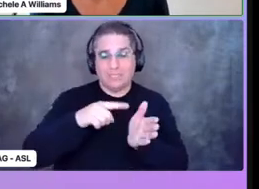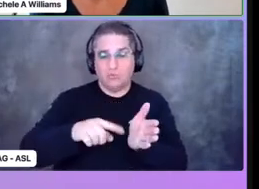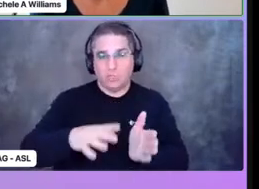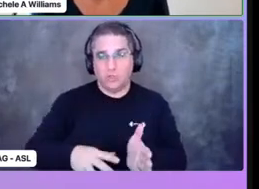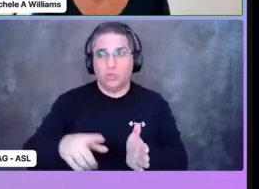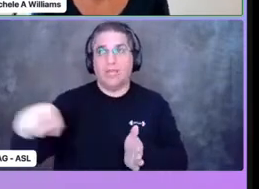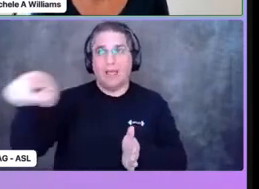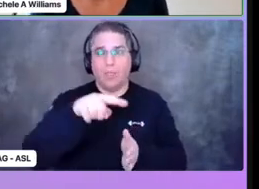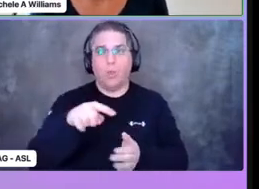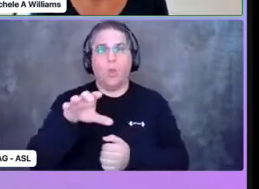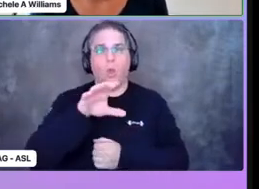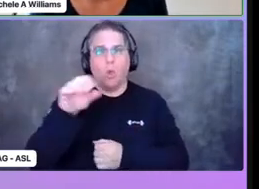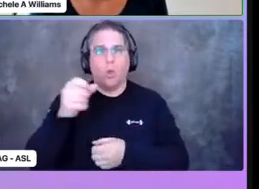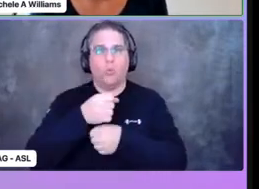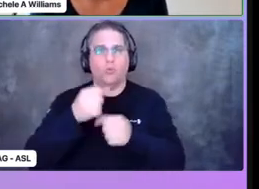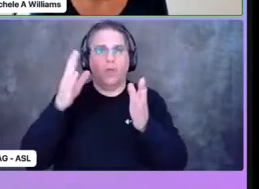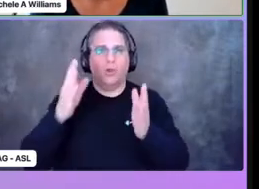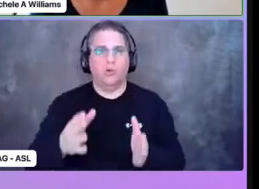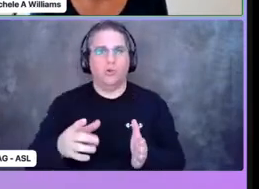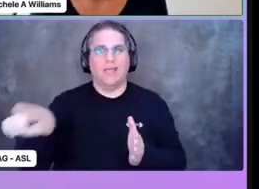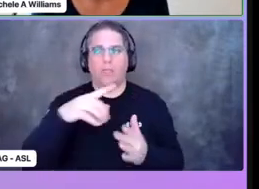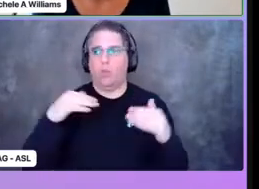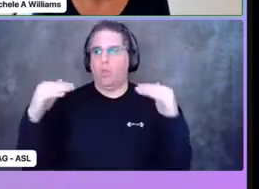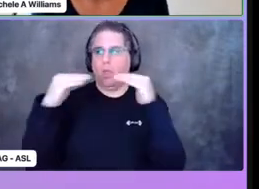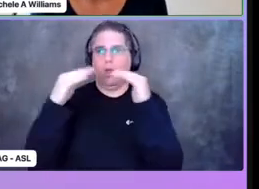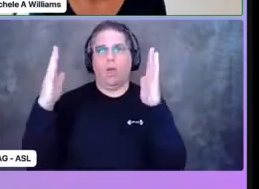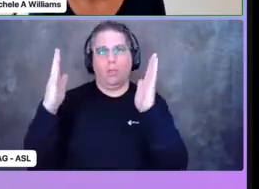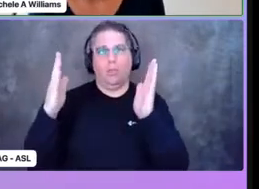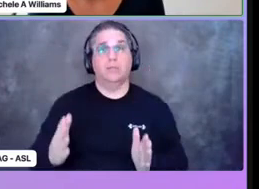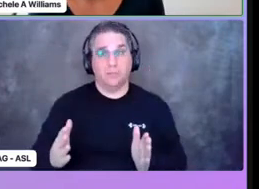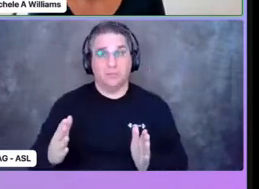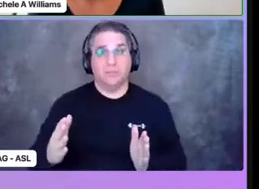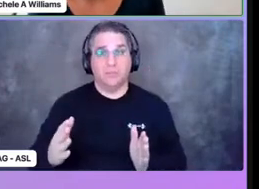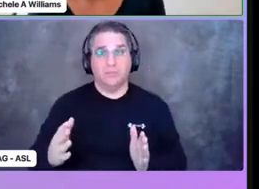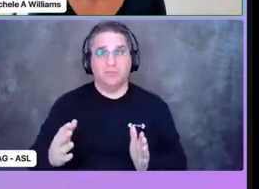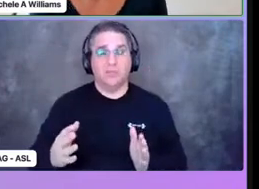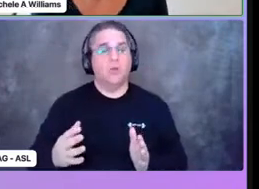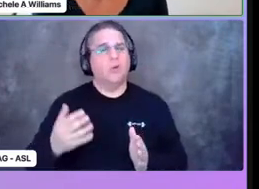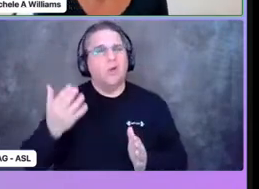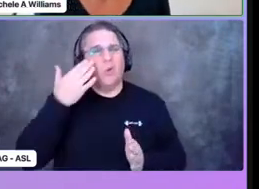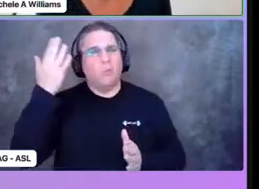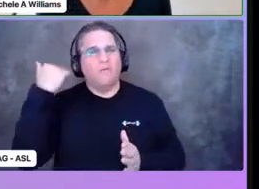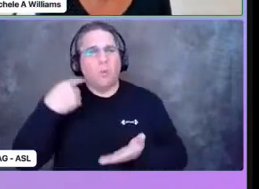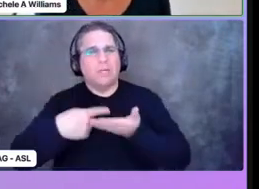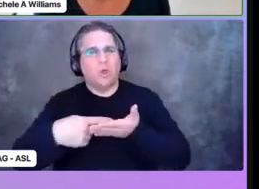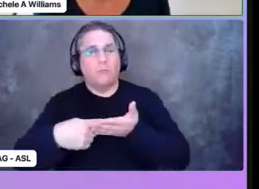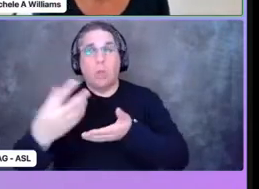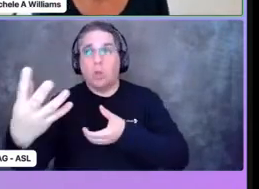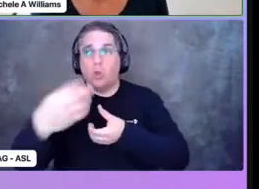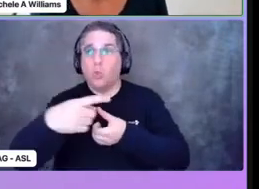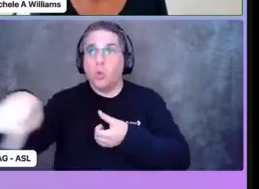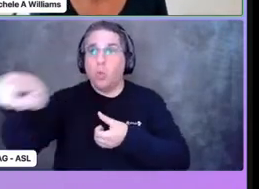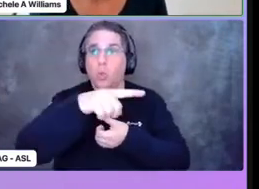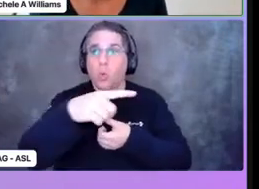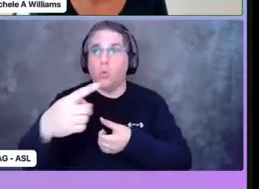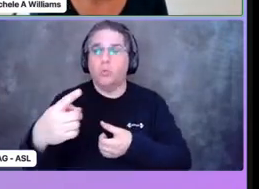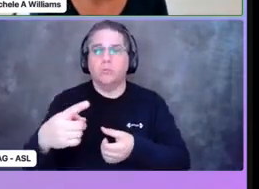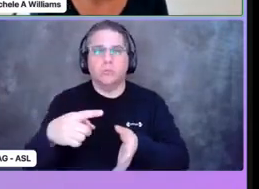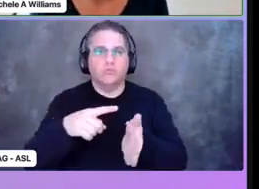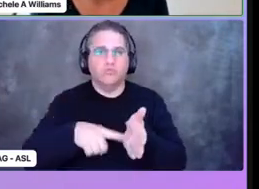that disabled people are not solely research participants, they are co creators and colleagues, so oftentimes